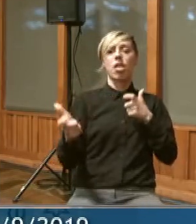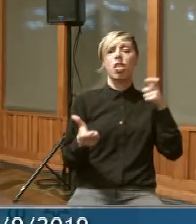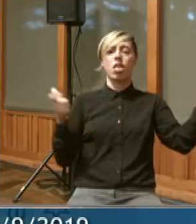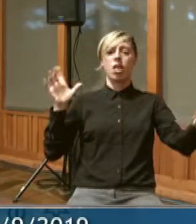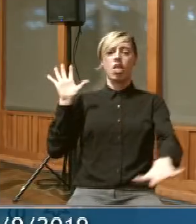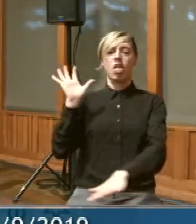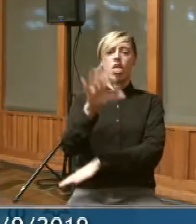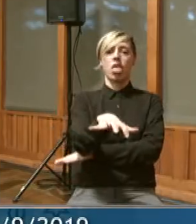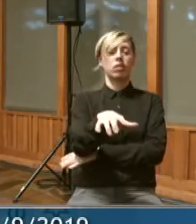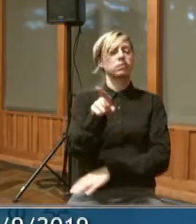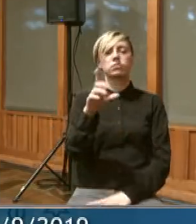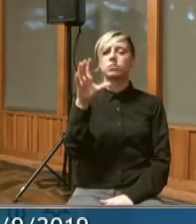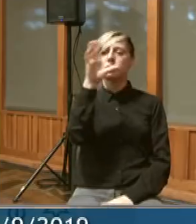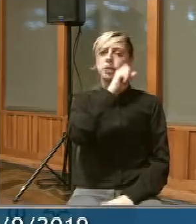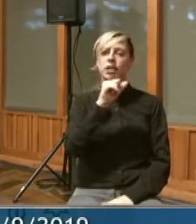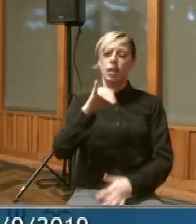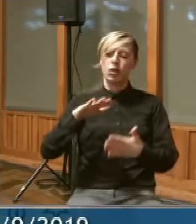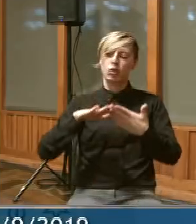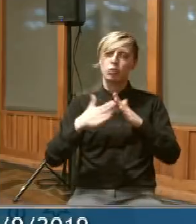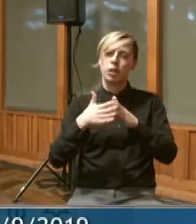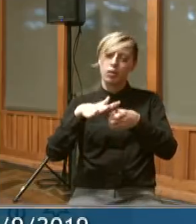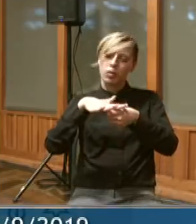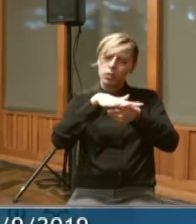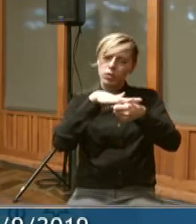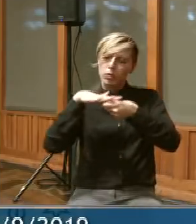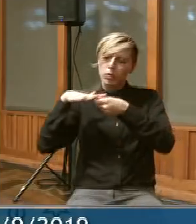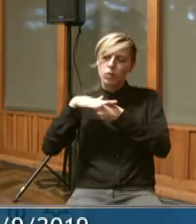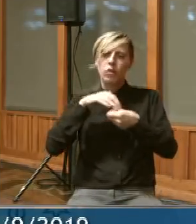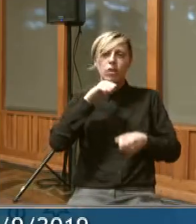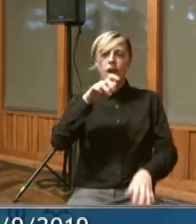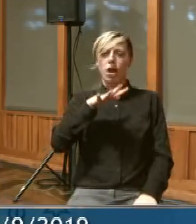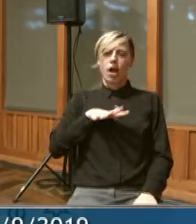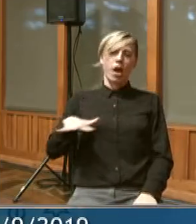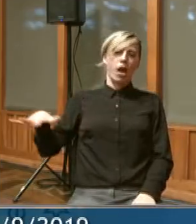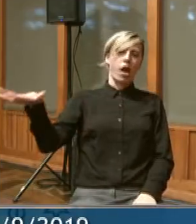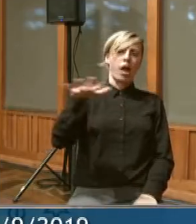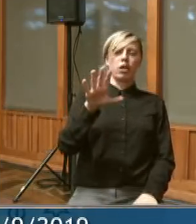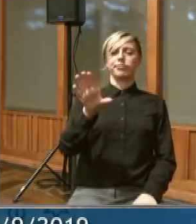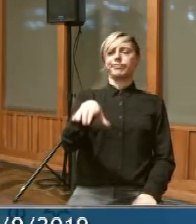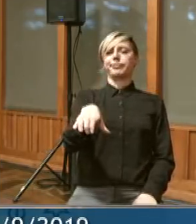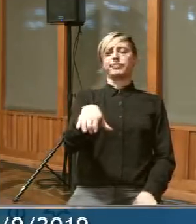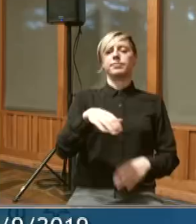HAVING SEVERAL MEGA CENTERS MISSES THE POINT AND THE PURPOSE OF COMMUNITY